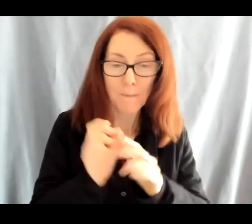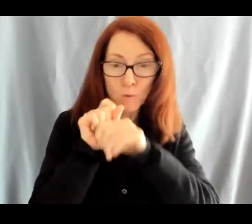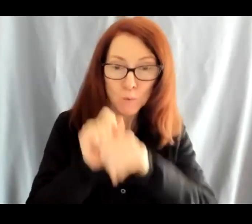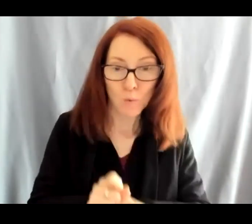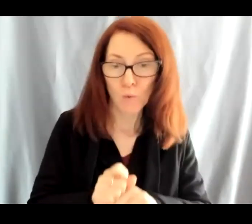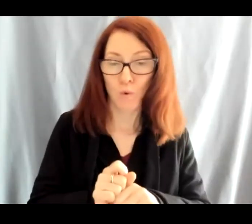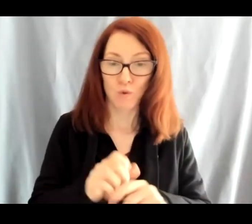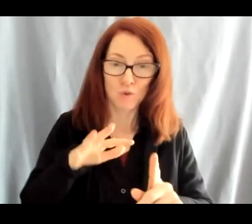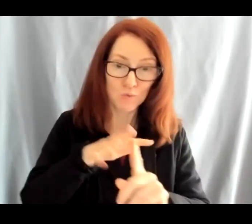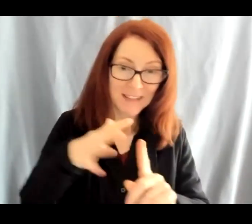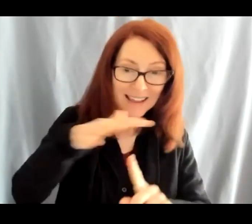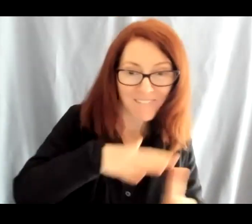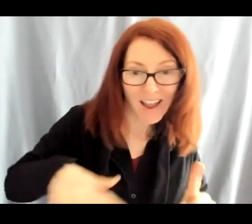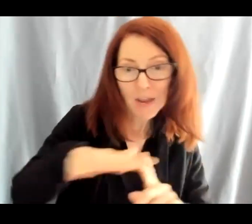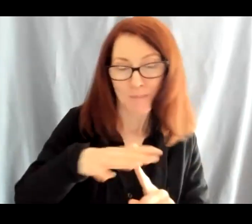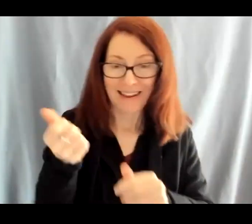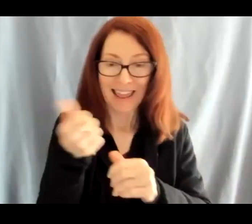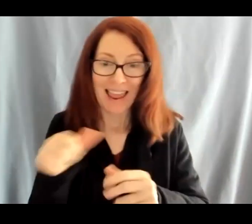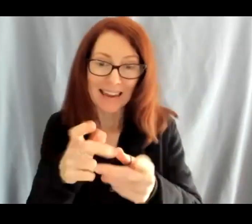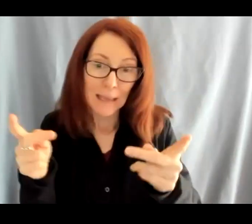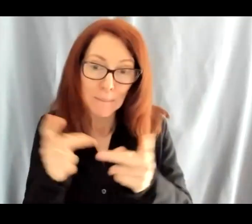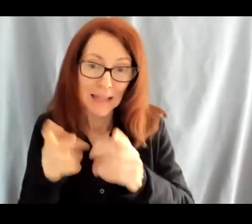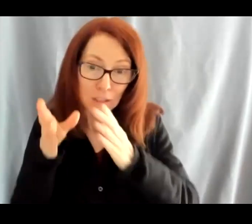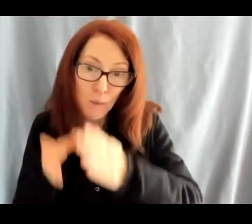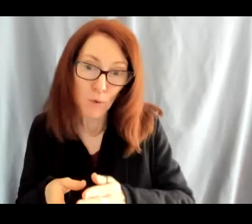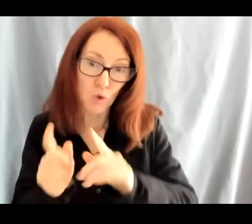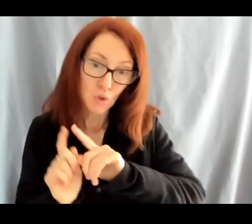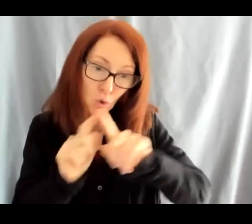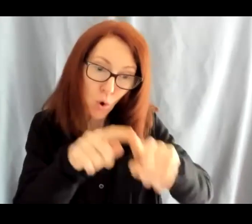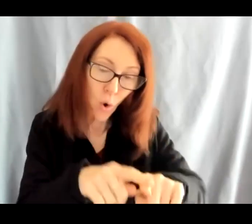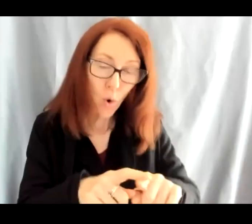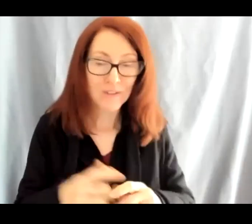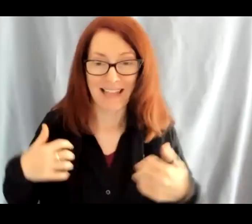going to be in and you know being around people performing their tasks